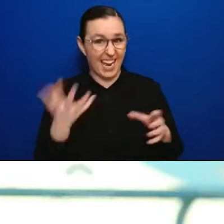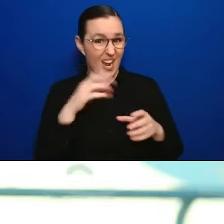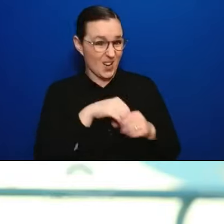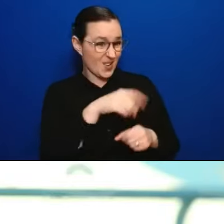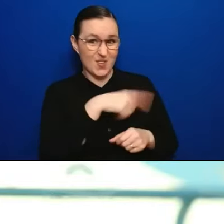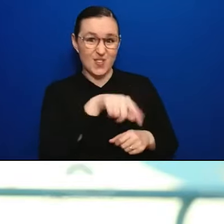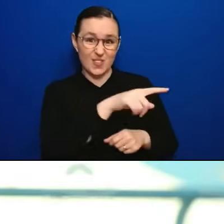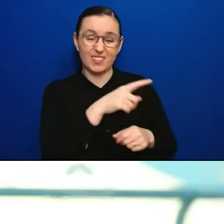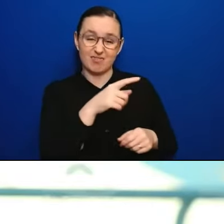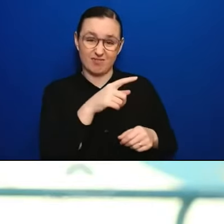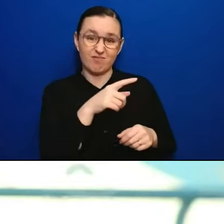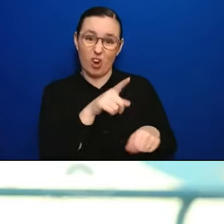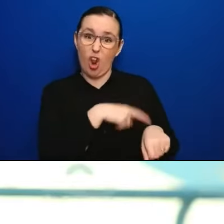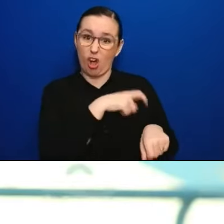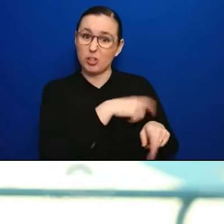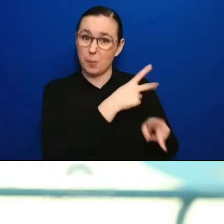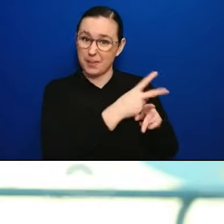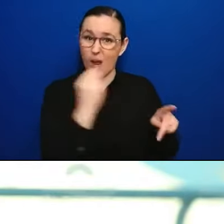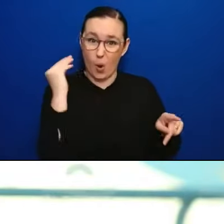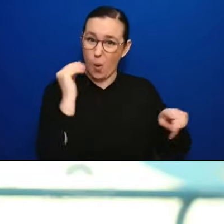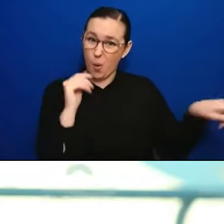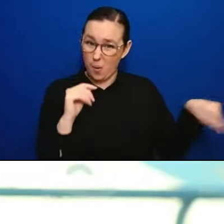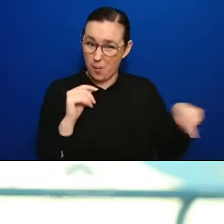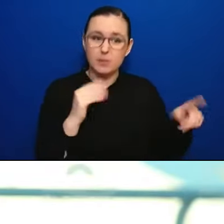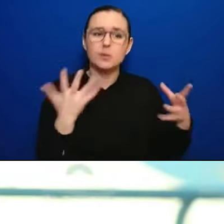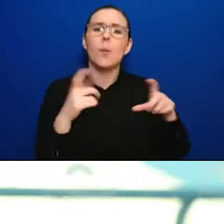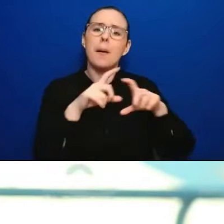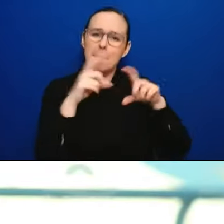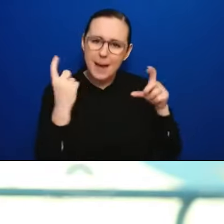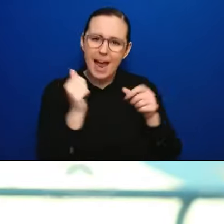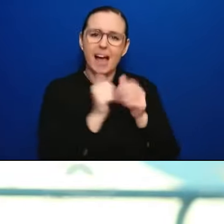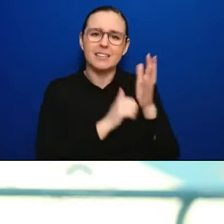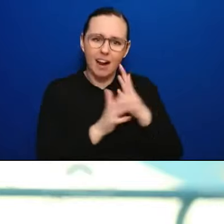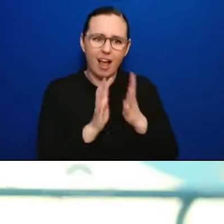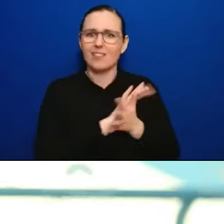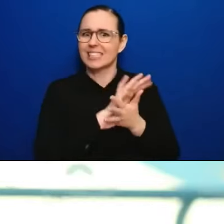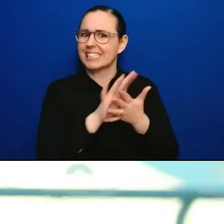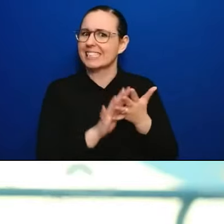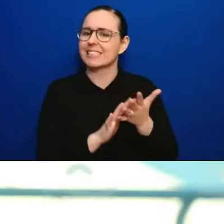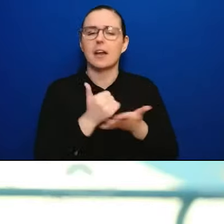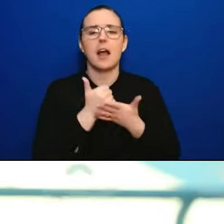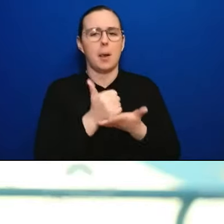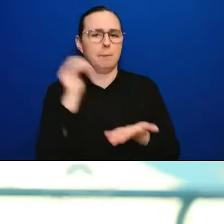our community now. And that includes in long-term care homes.